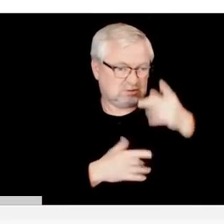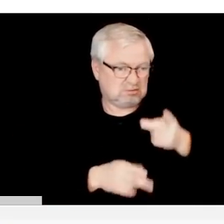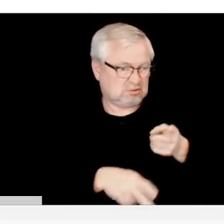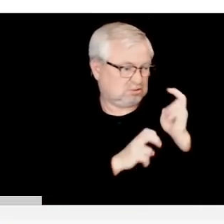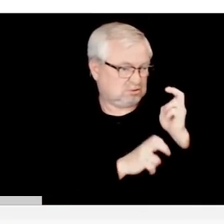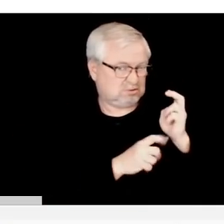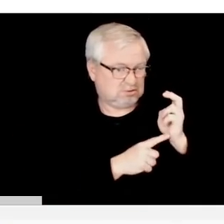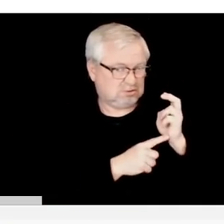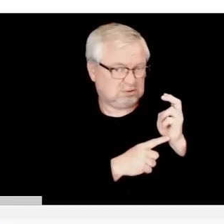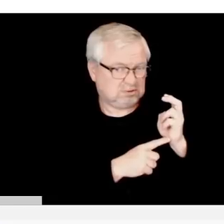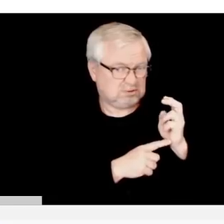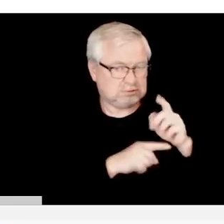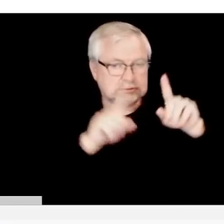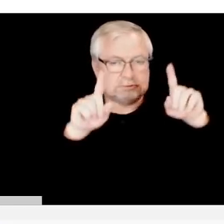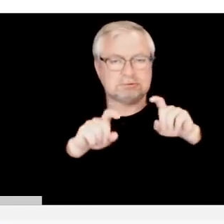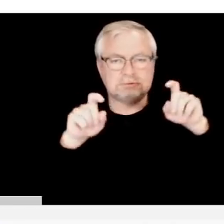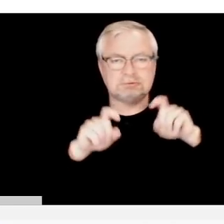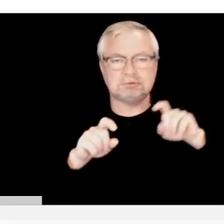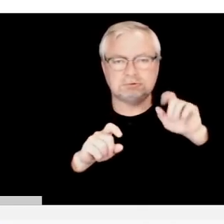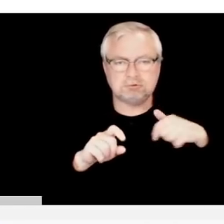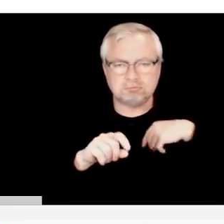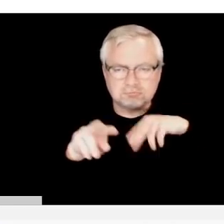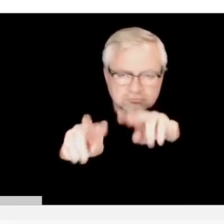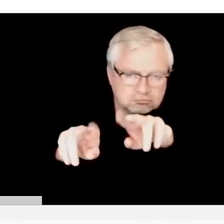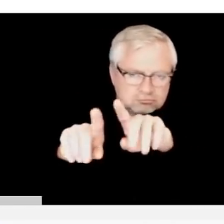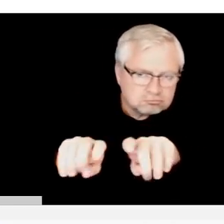said, to look at the impact of contact tracing.